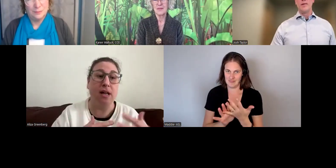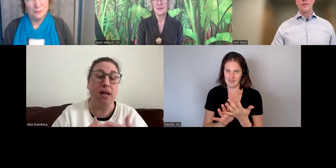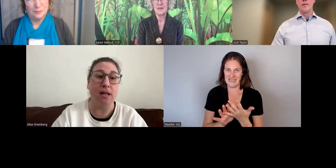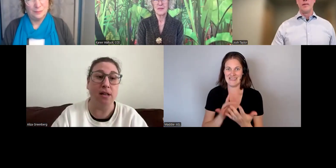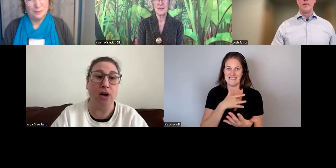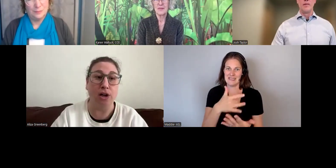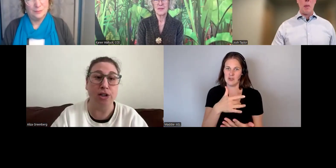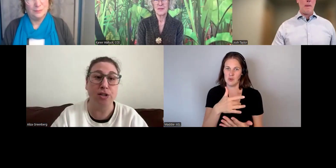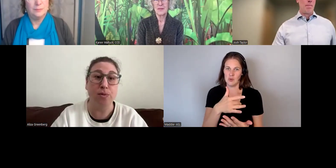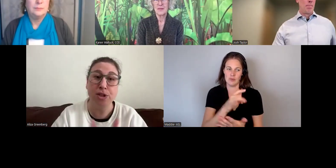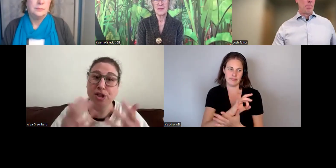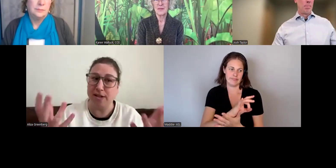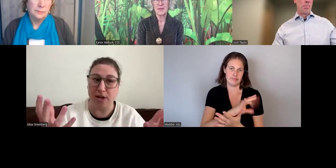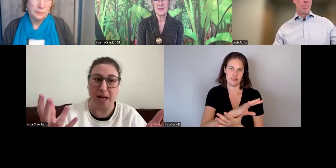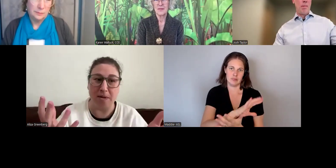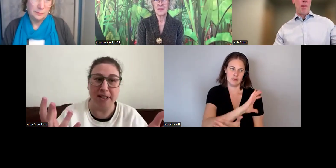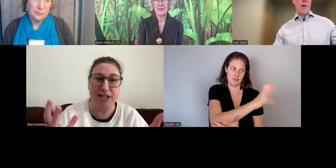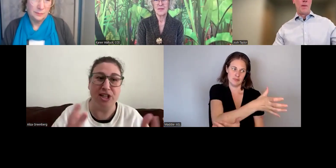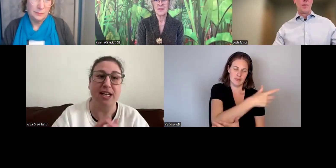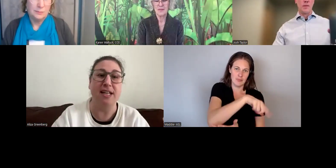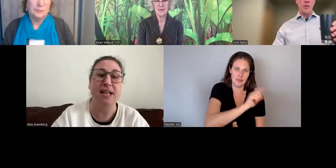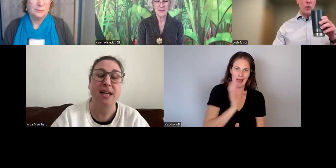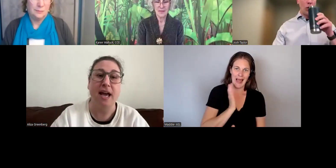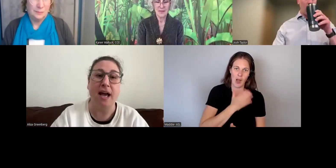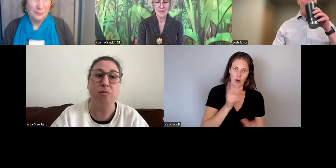a large portion of our population